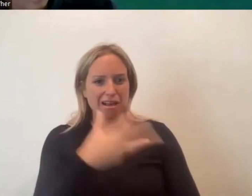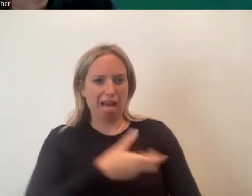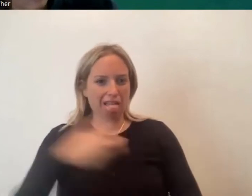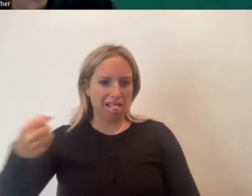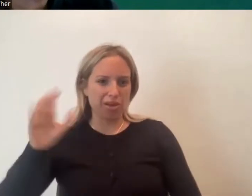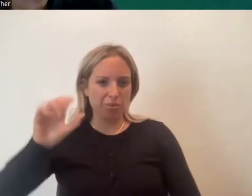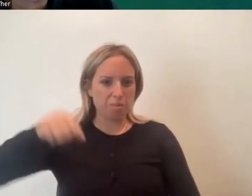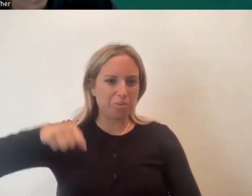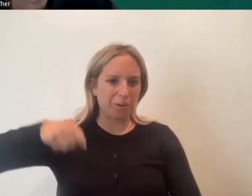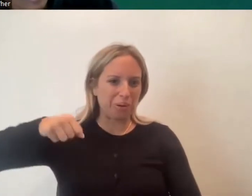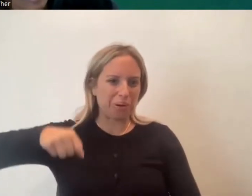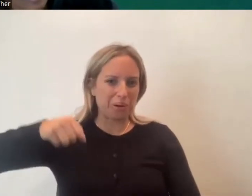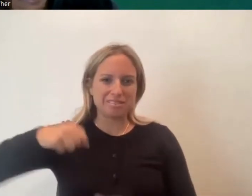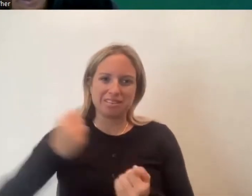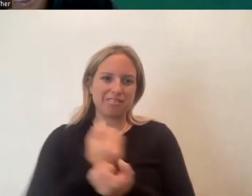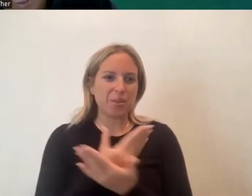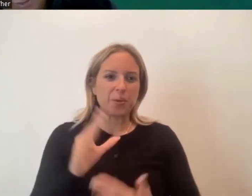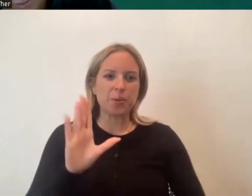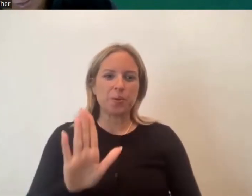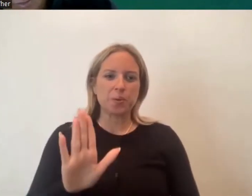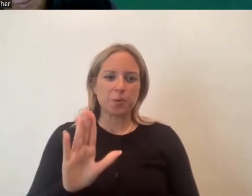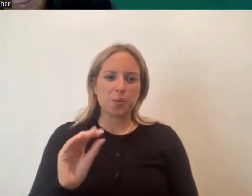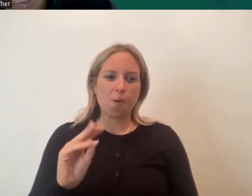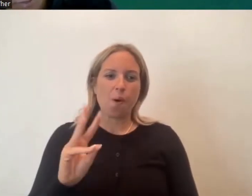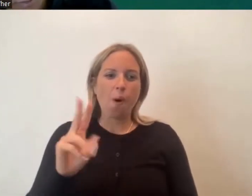Not everything that you own counts as a resource.